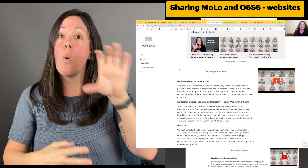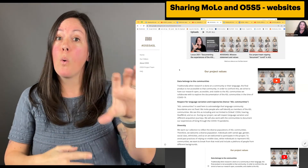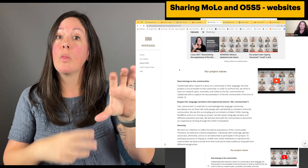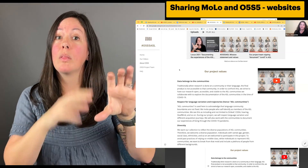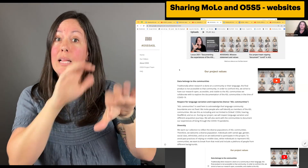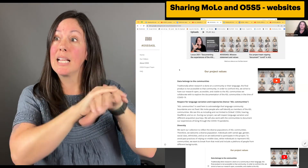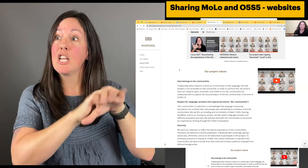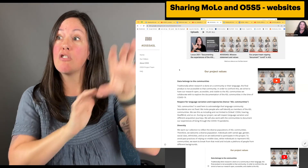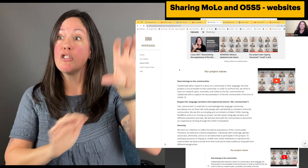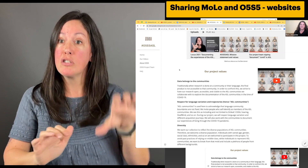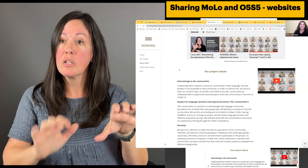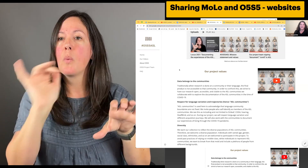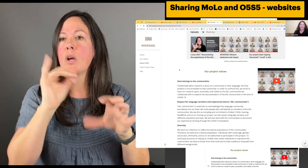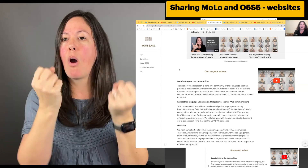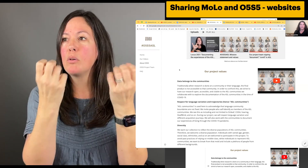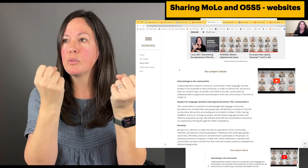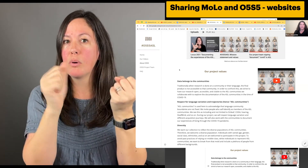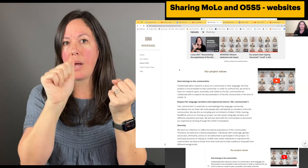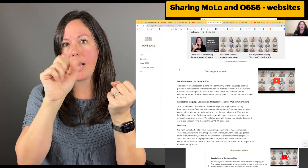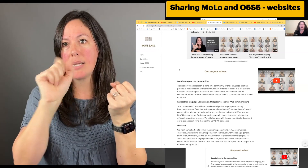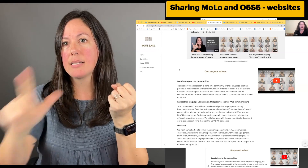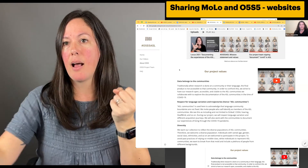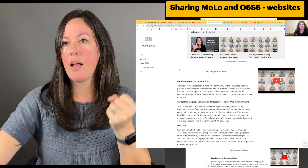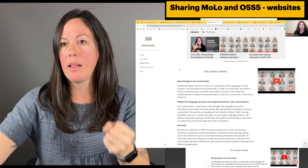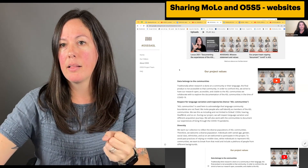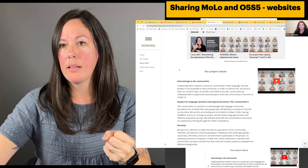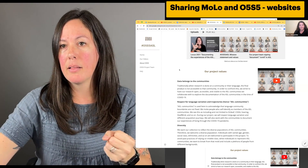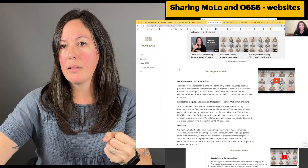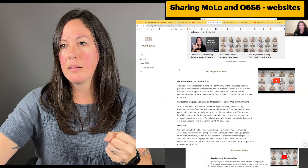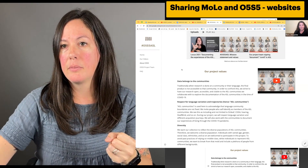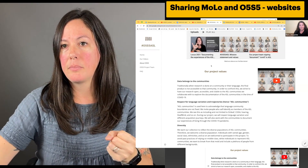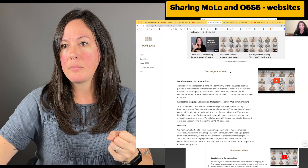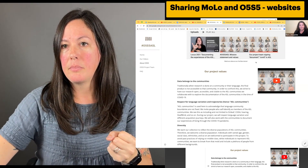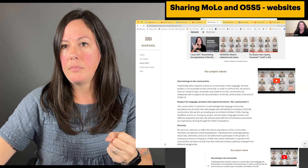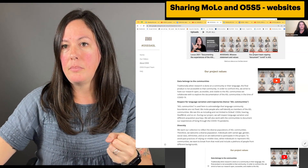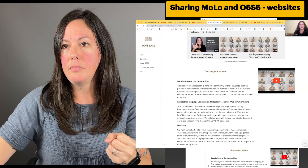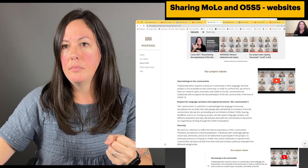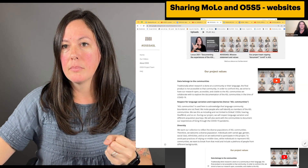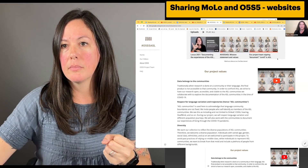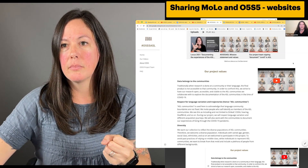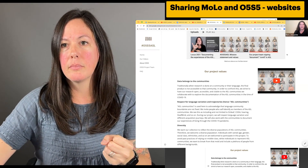values this is how how we show our community affiliations this is how we